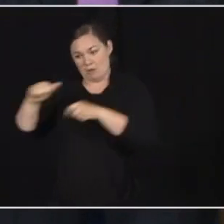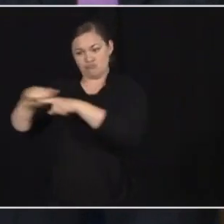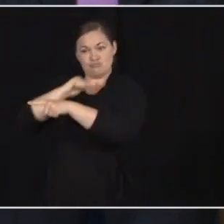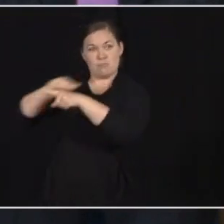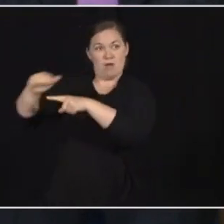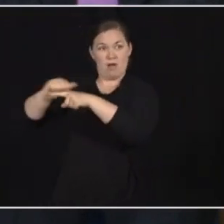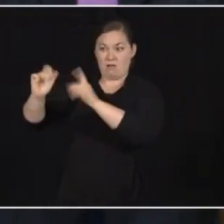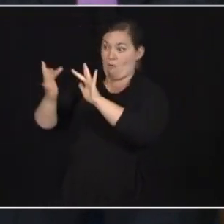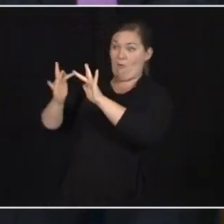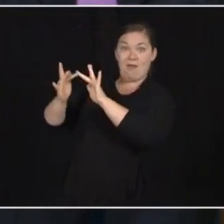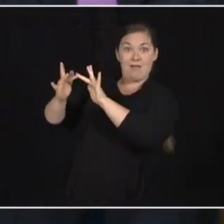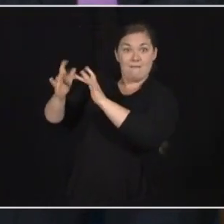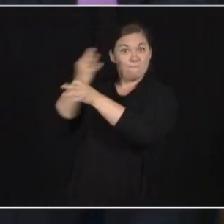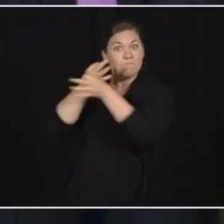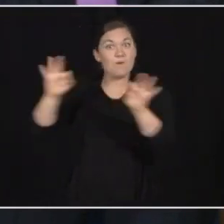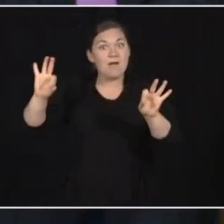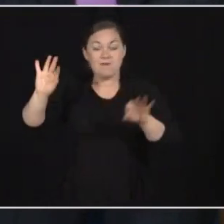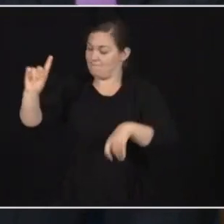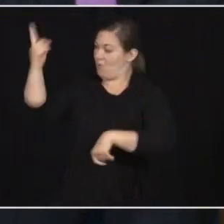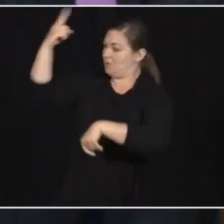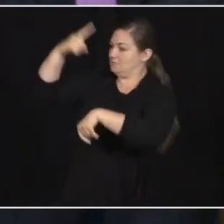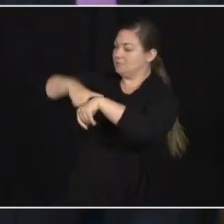This initiative